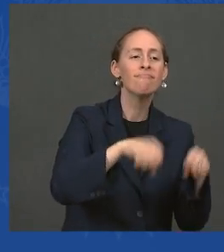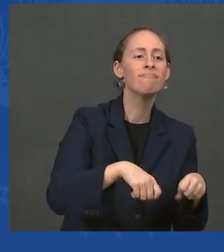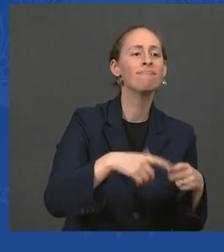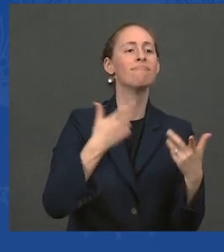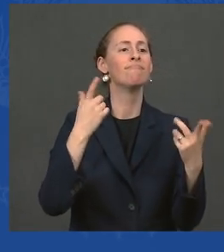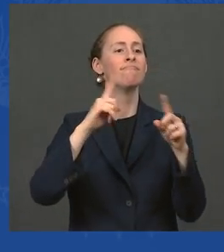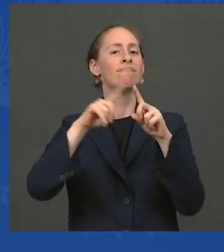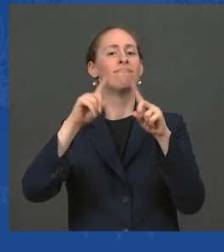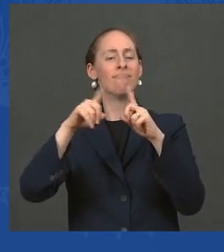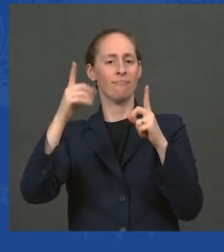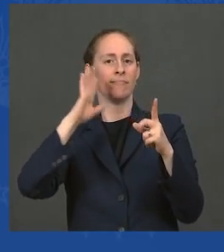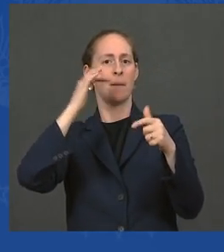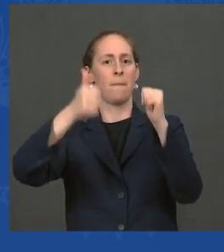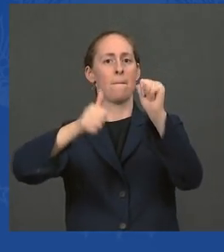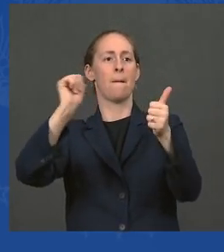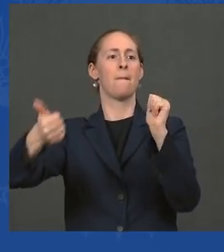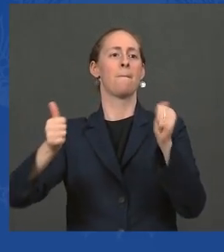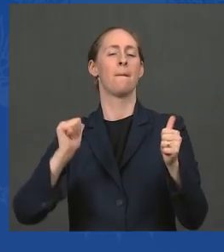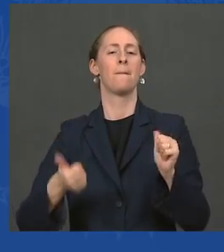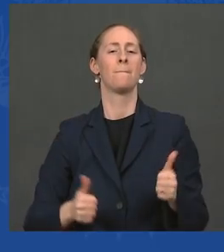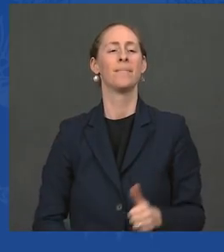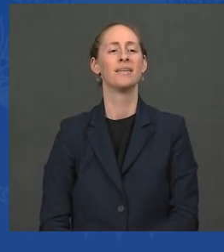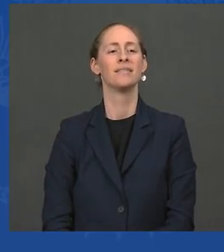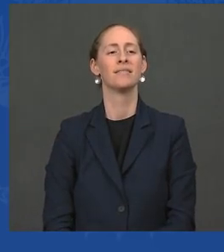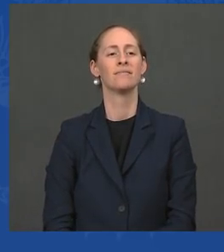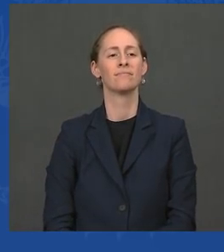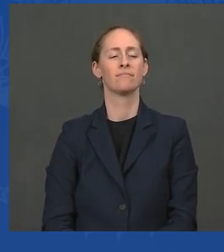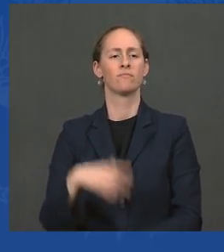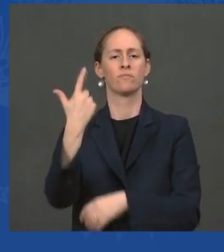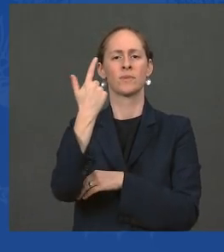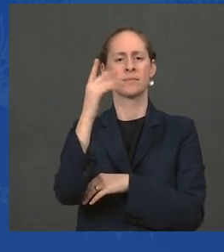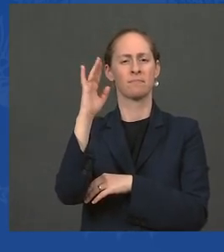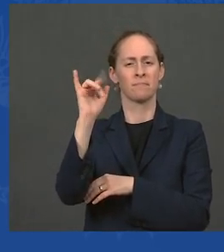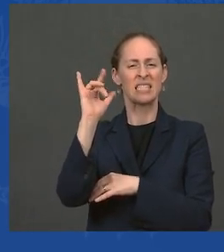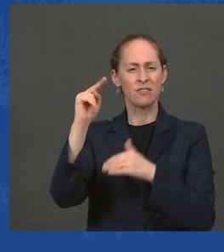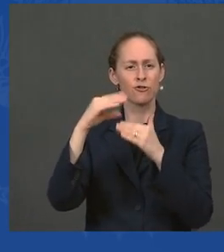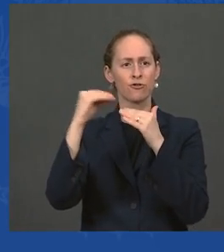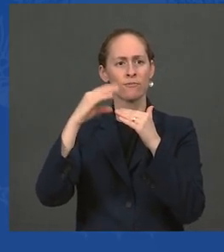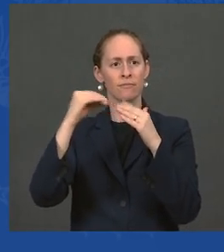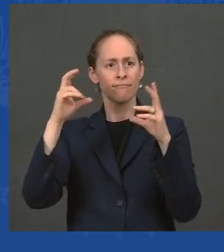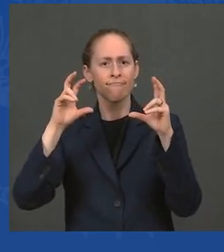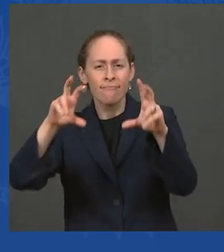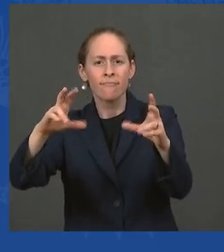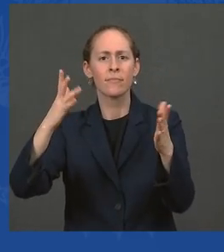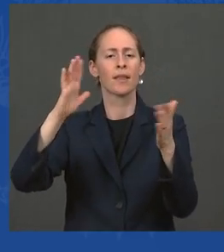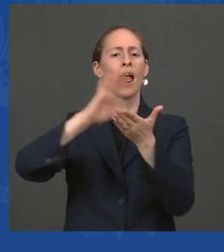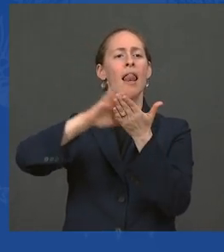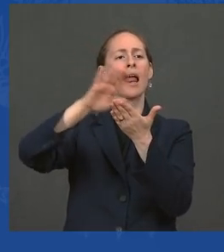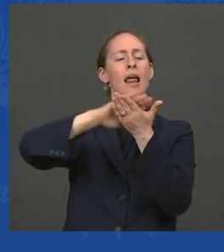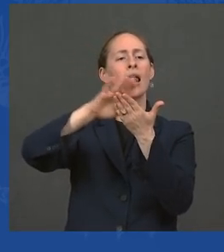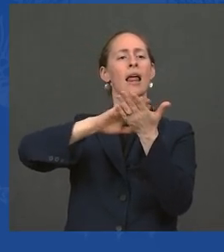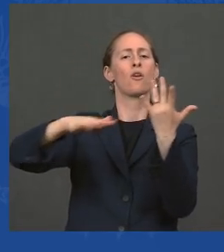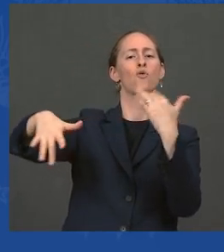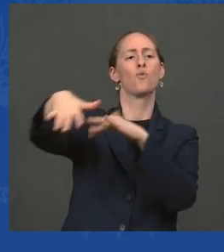And $21 billion for environmental cleanup and remediation. Look, it means putting people to work in a good job,